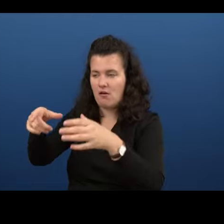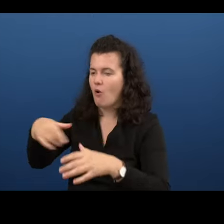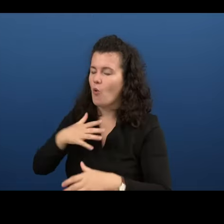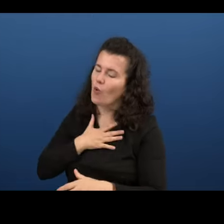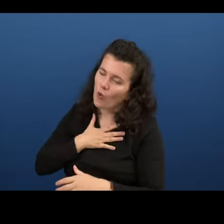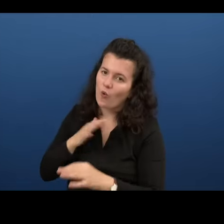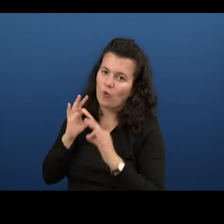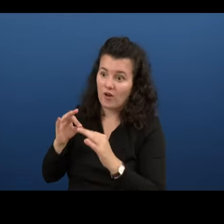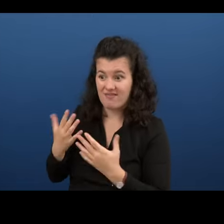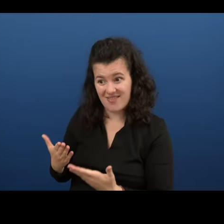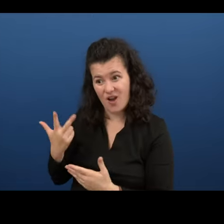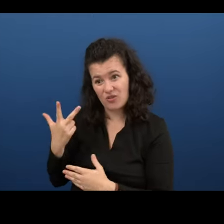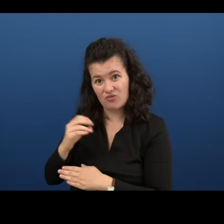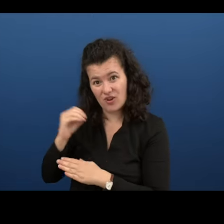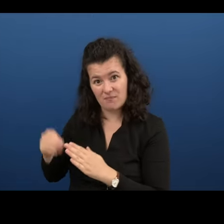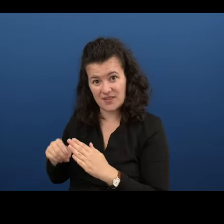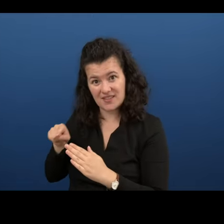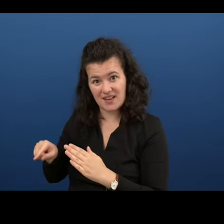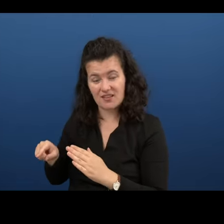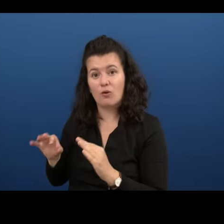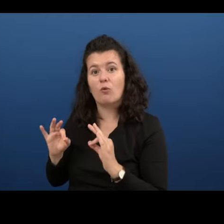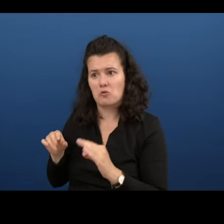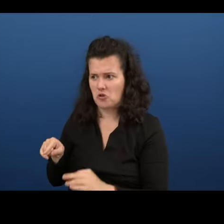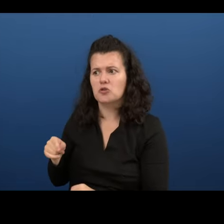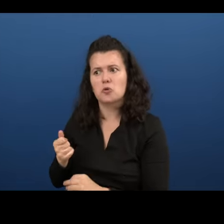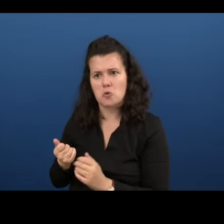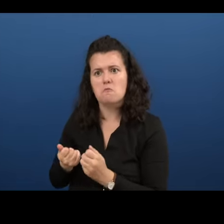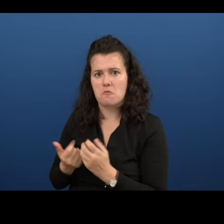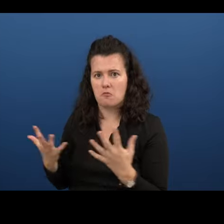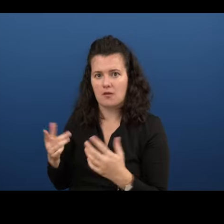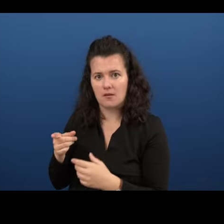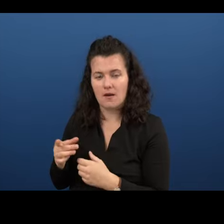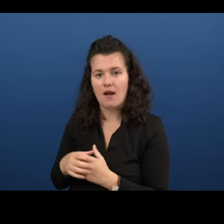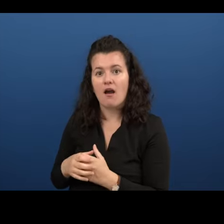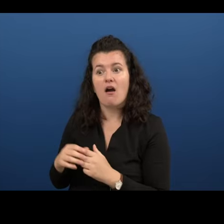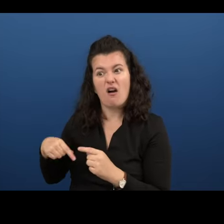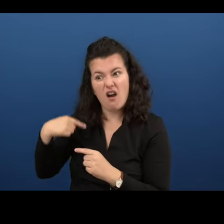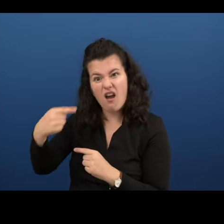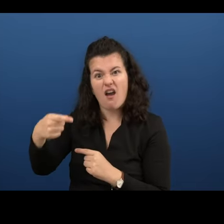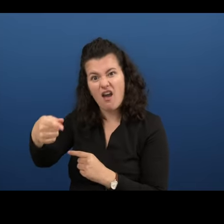a 3% of your workforce which is quite a big number. And to want to get there two to 5%